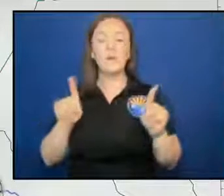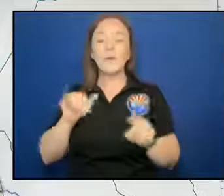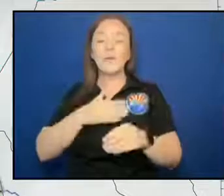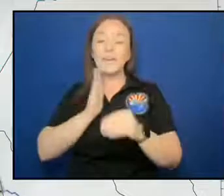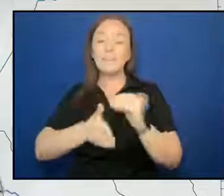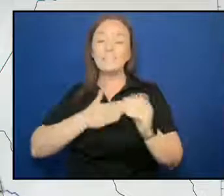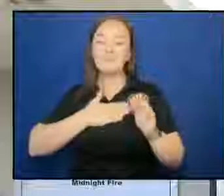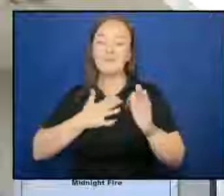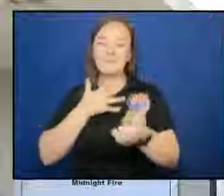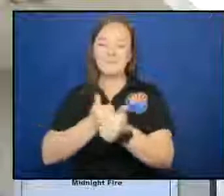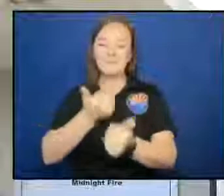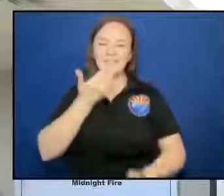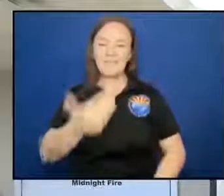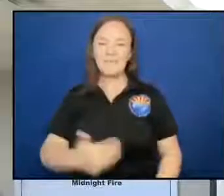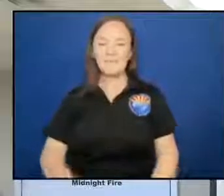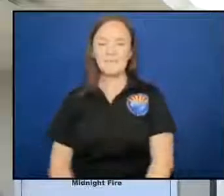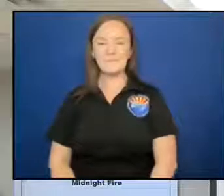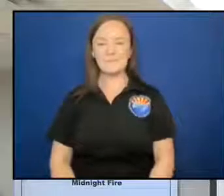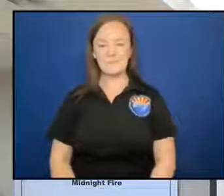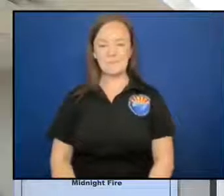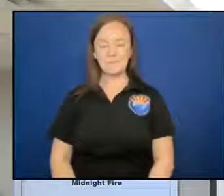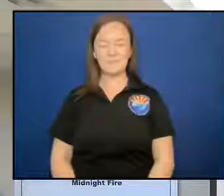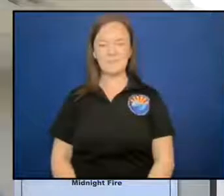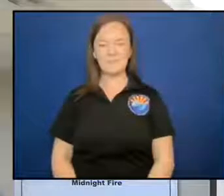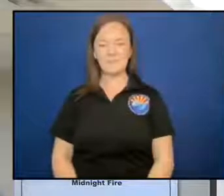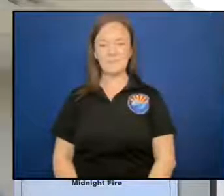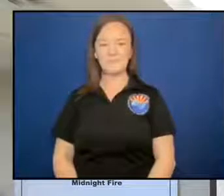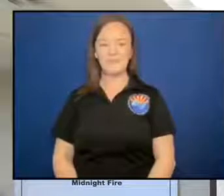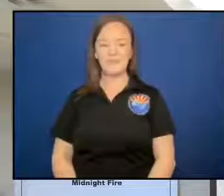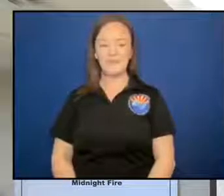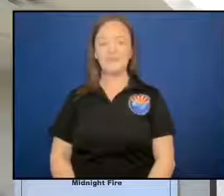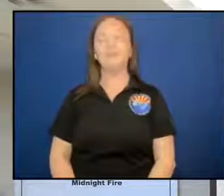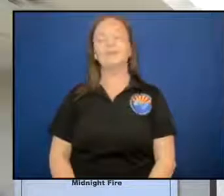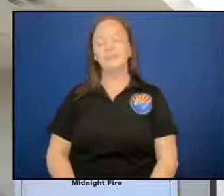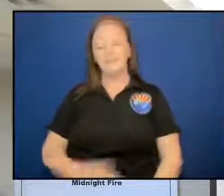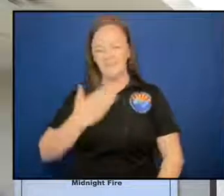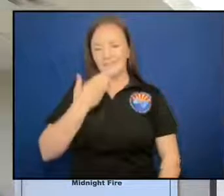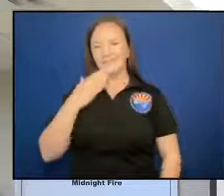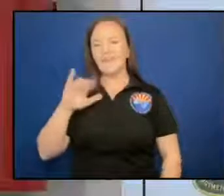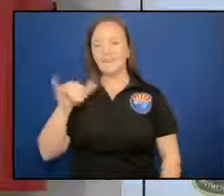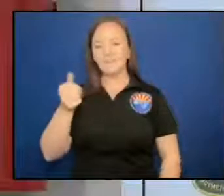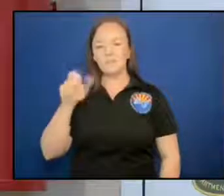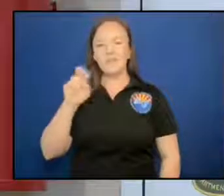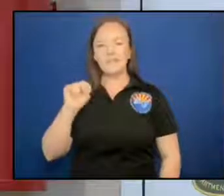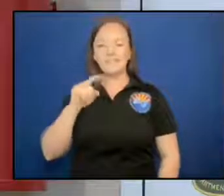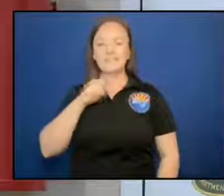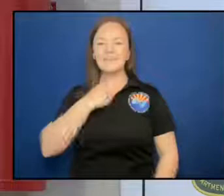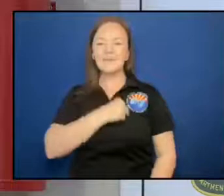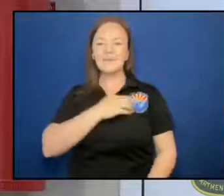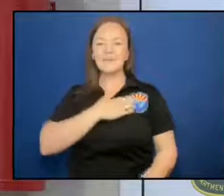MANAGEMENT TEAM 1, OPERATIONS SECTION CHIEF JAYSON COIL.